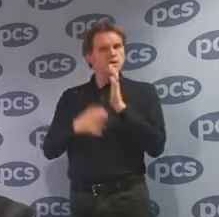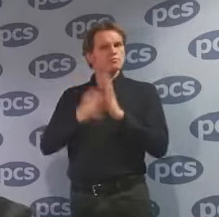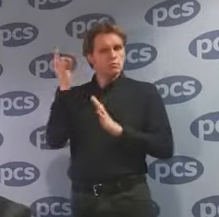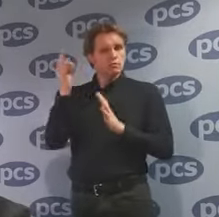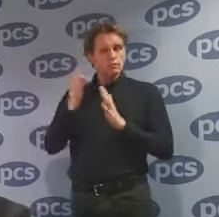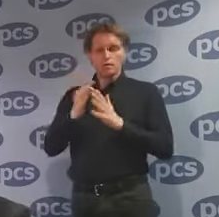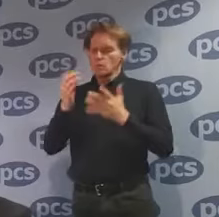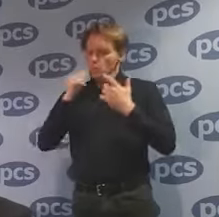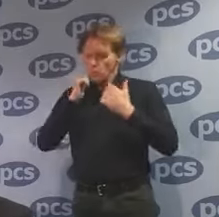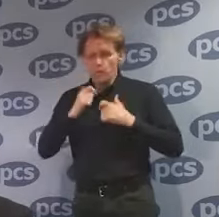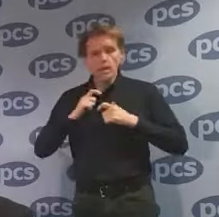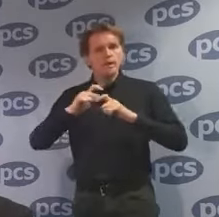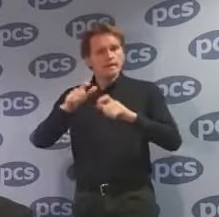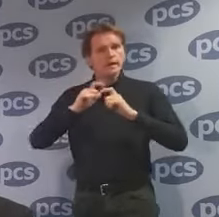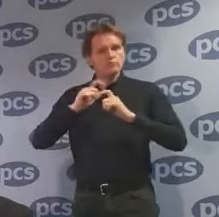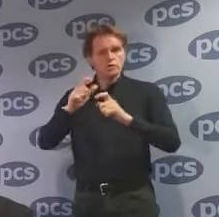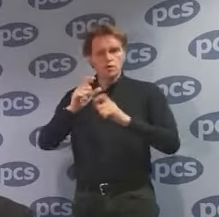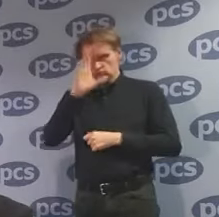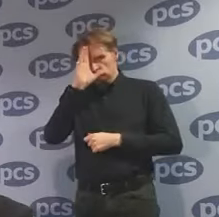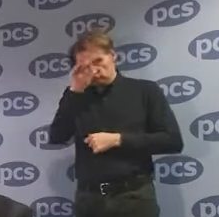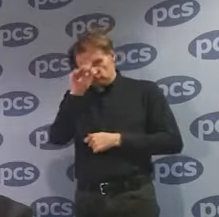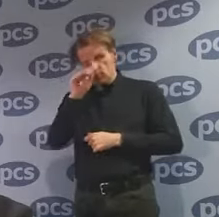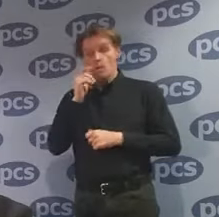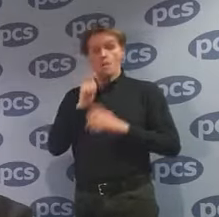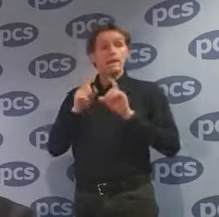the outcome of those negotiations after every meeting as we've done up to now.